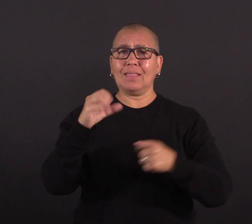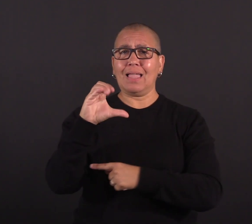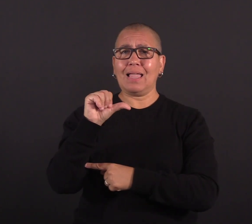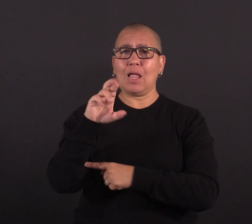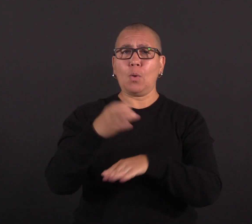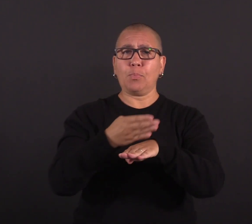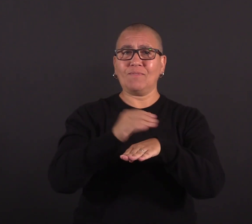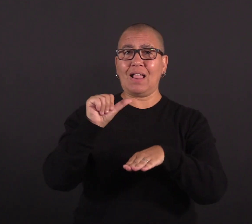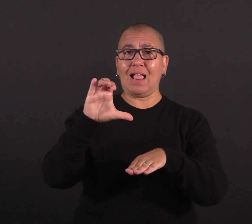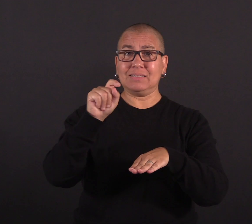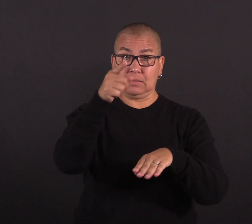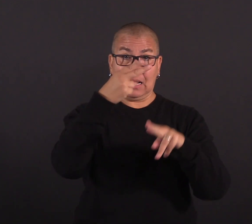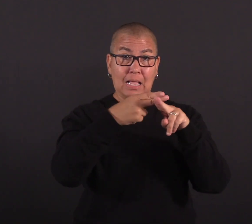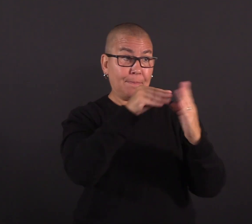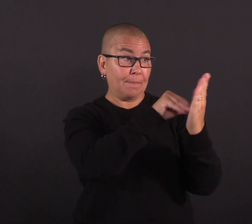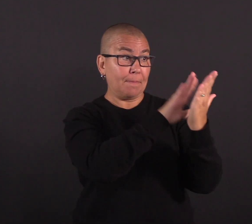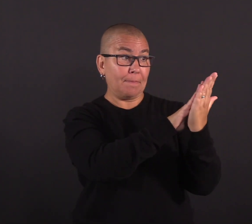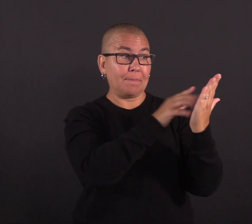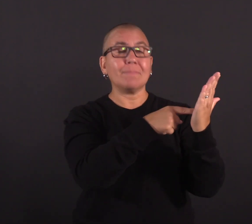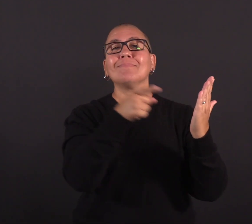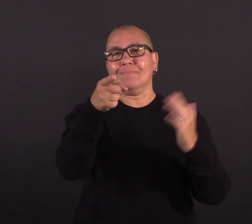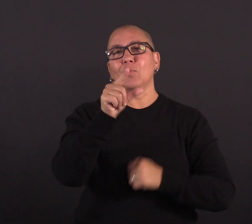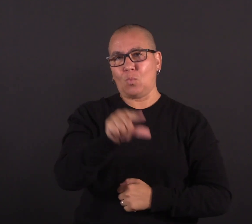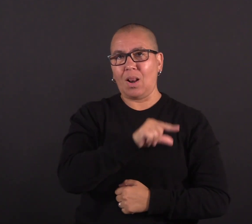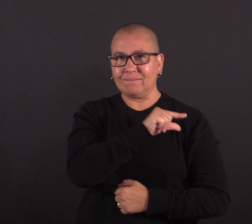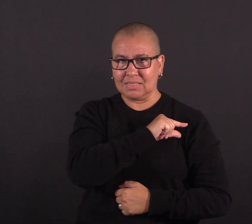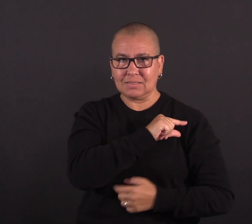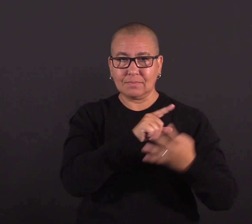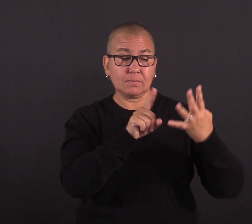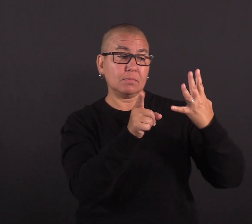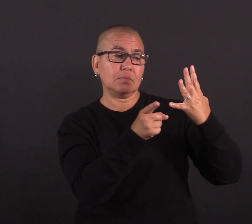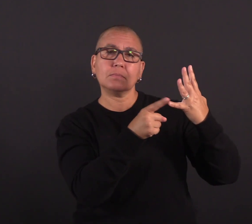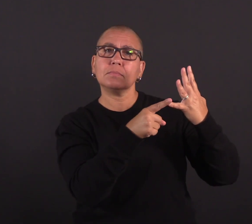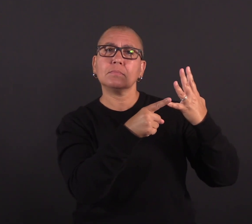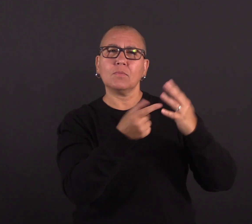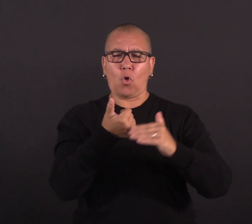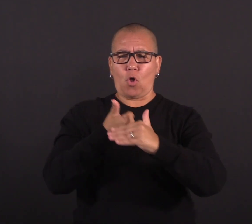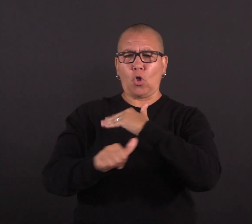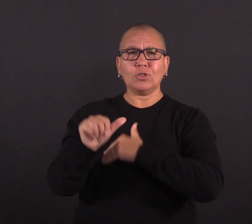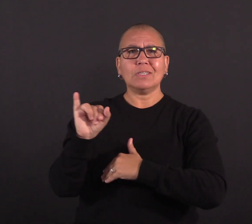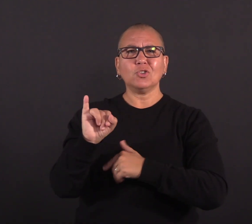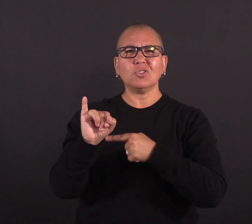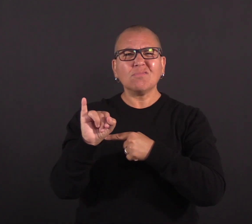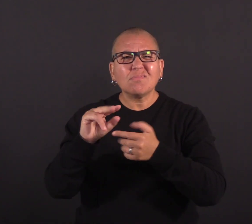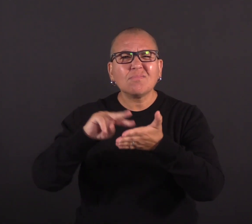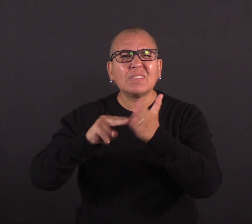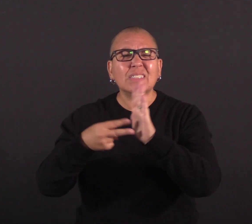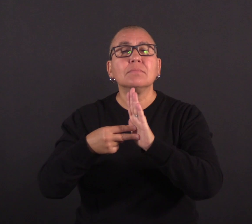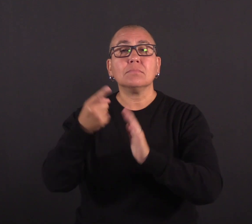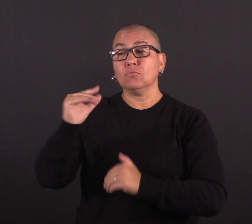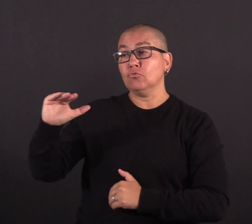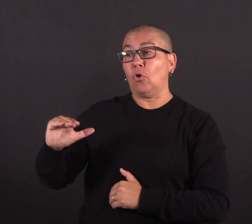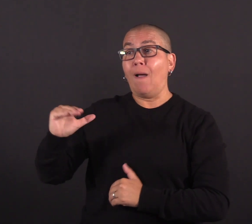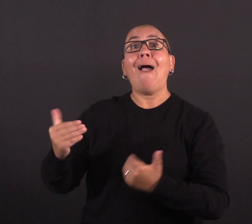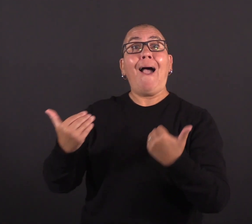insurance covered by a state Medicaid program) American Indian or Alaska Native: As defined by the Indian Health Care Improvement Underinsured